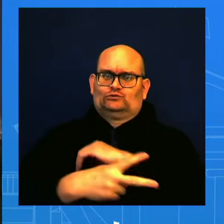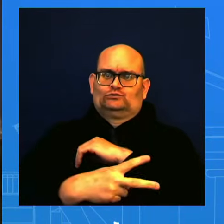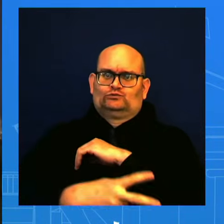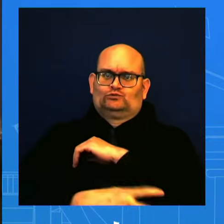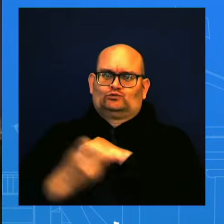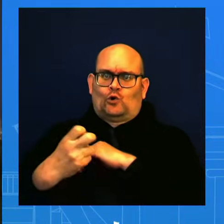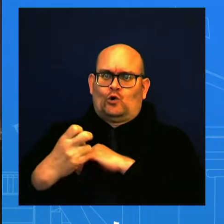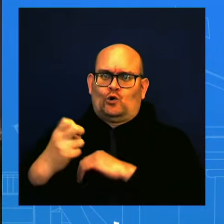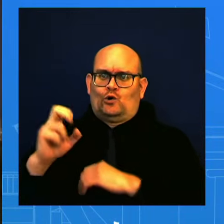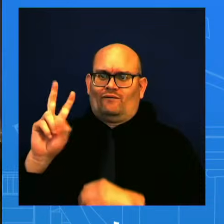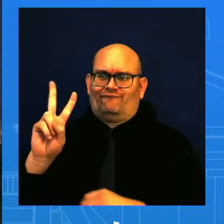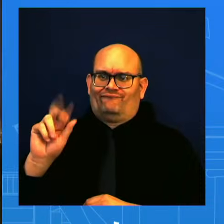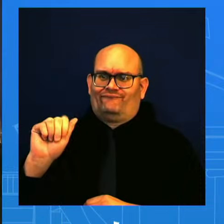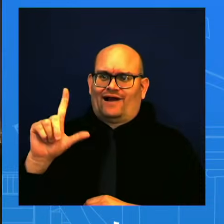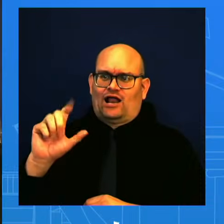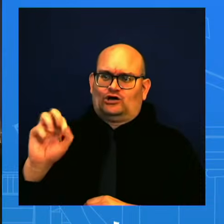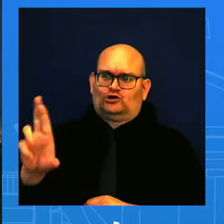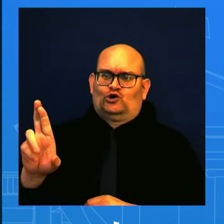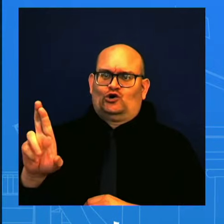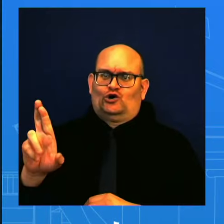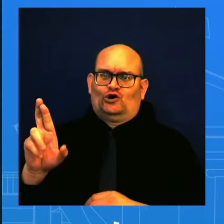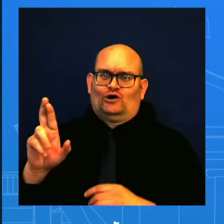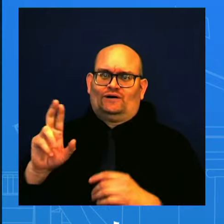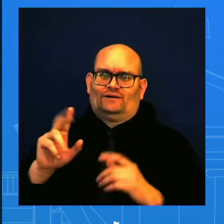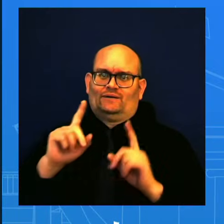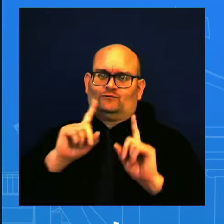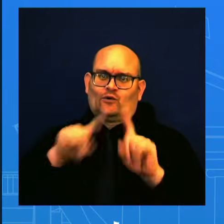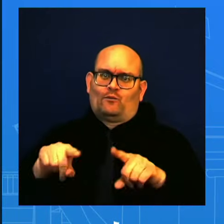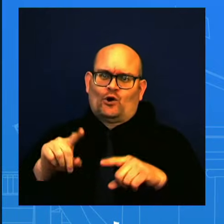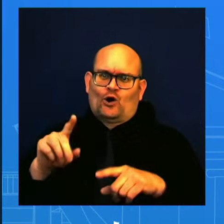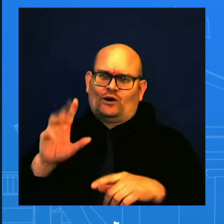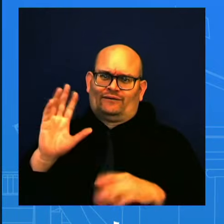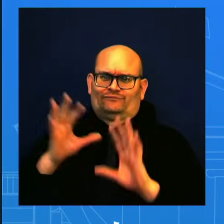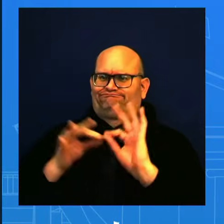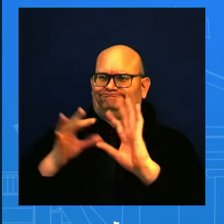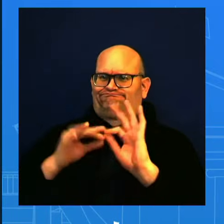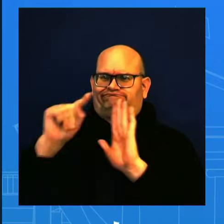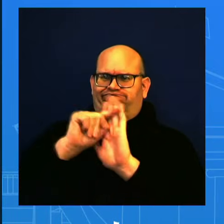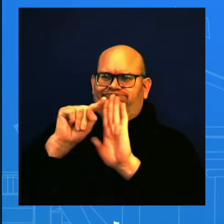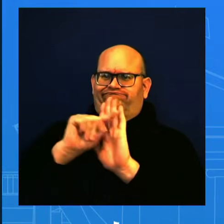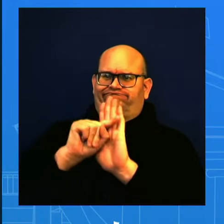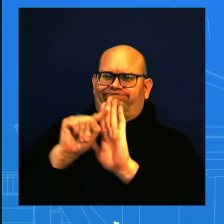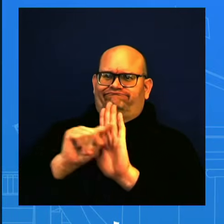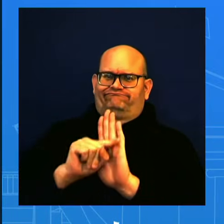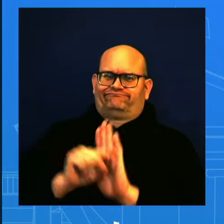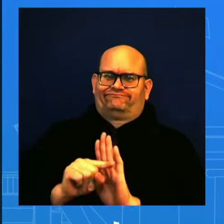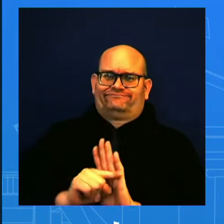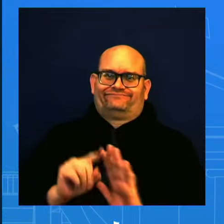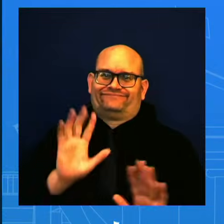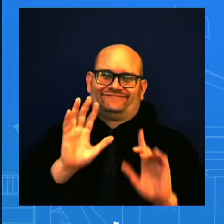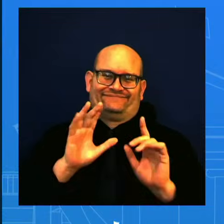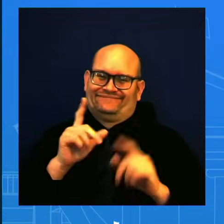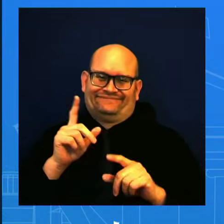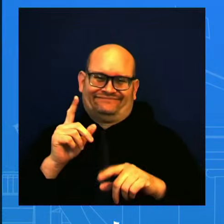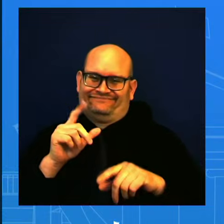historic -- historic successes that he has had in the last three and a half years with the vice president. That's his focus.